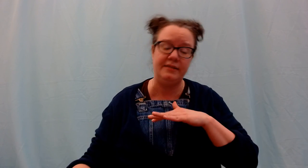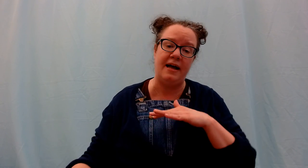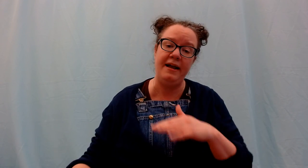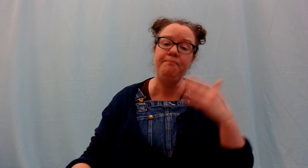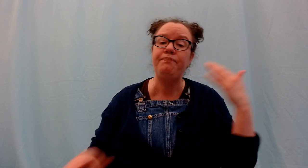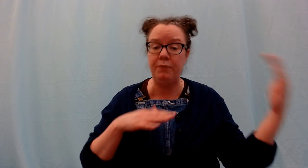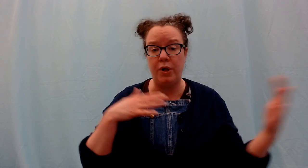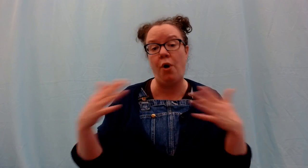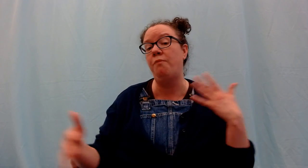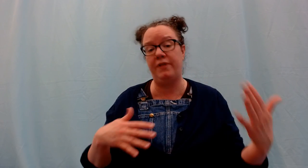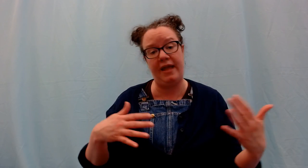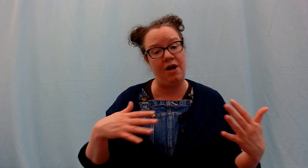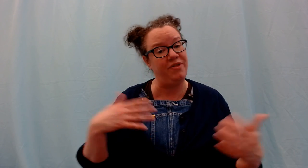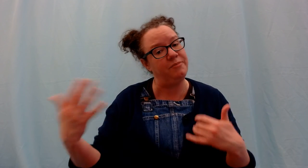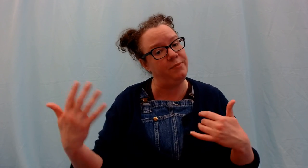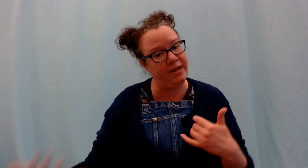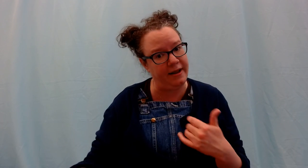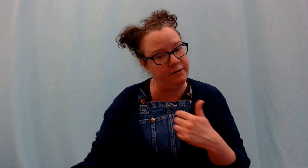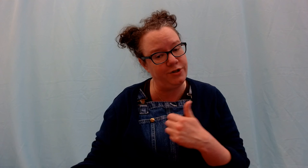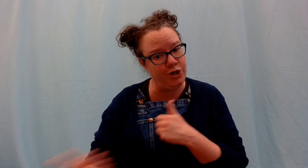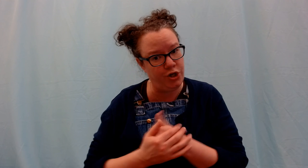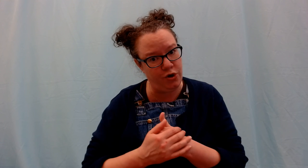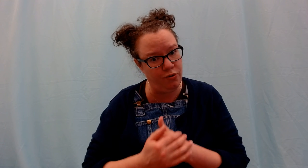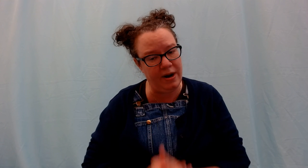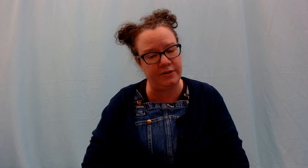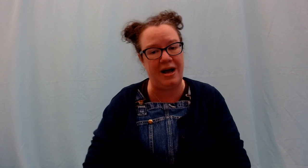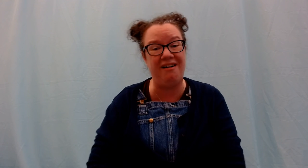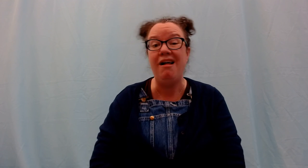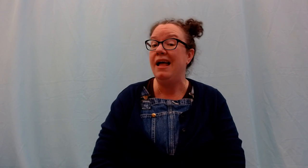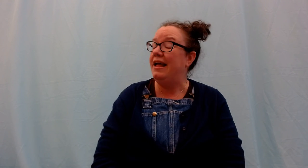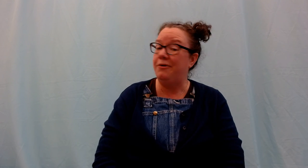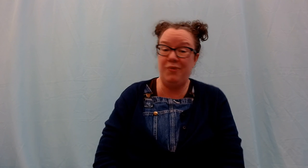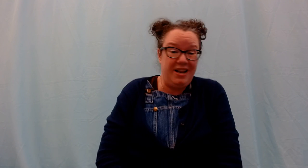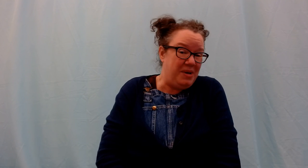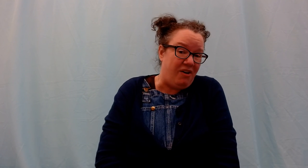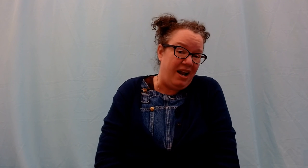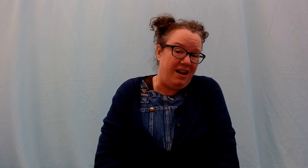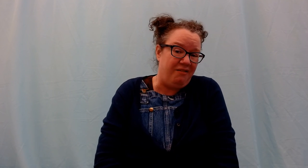the sign will hopefully help them communicate to you as well. Wouldn't it be great if